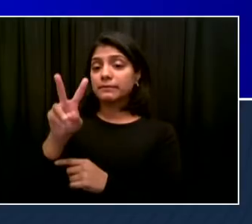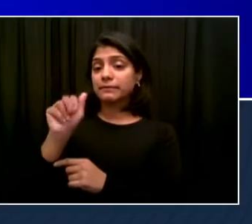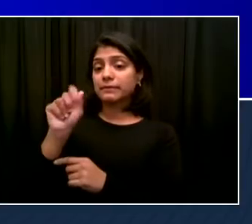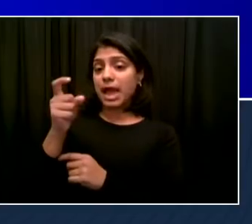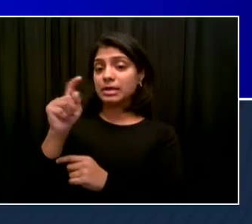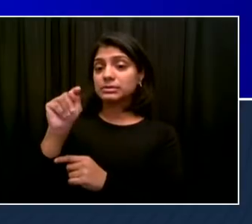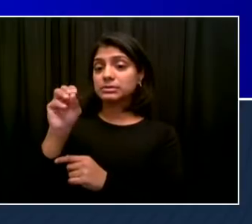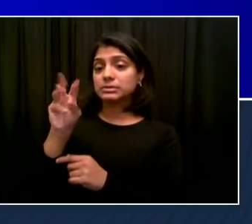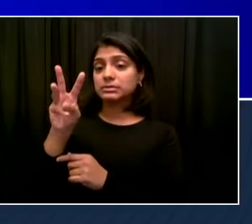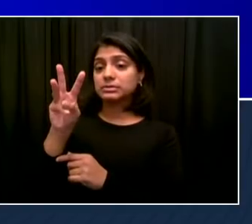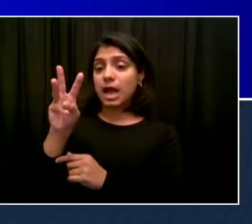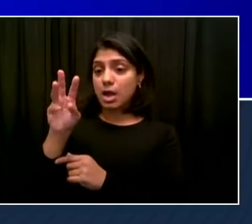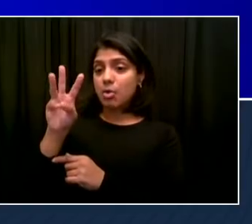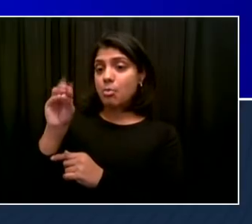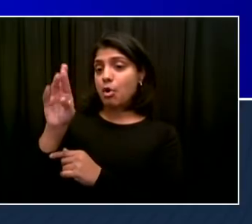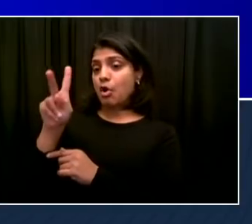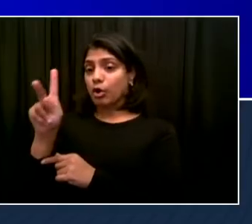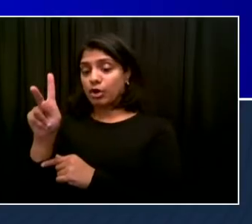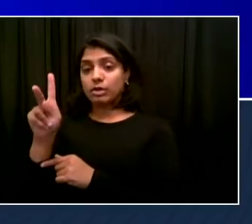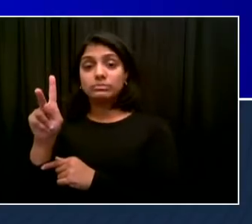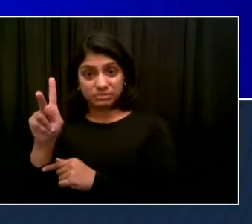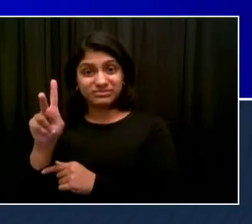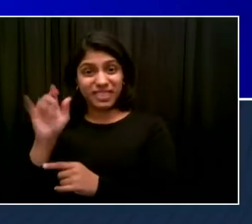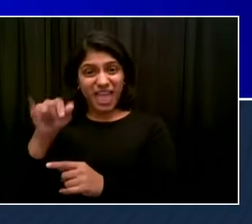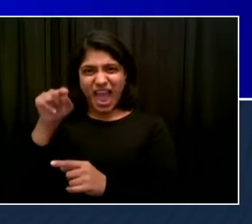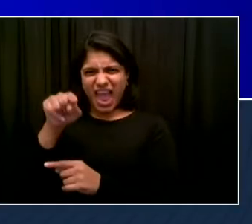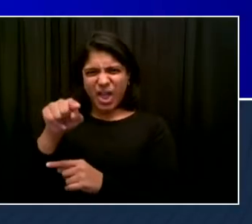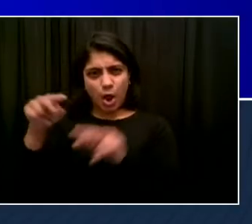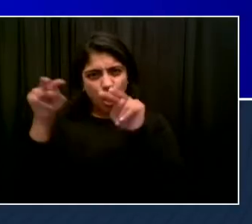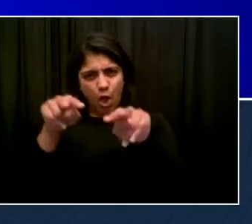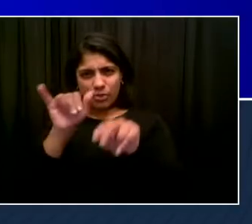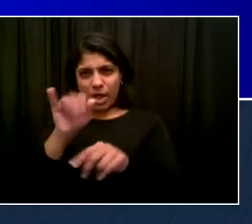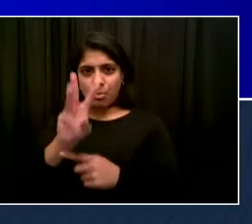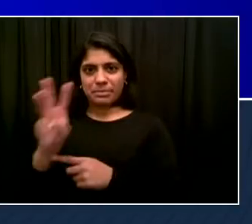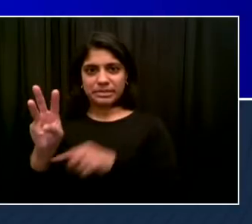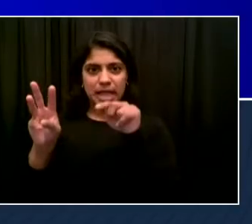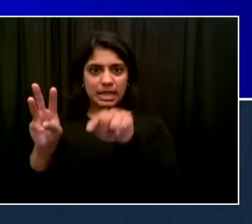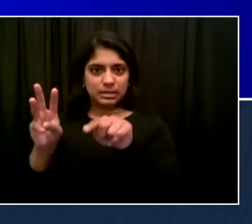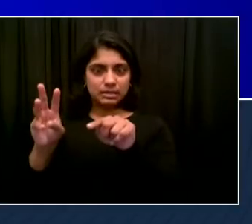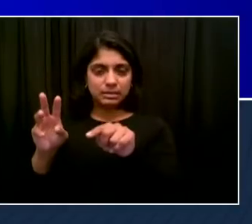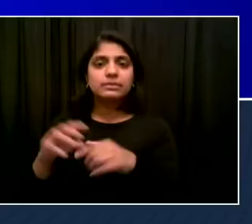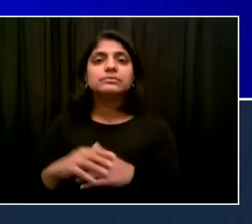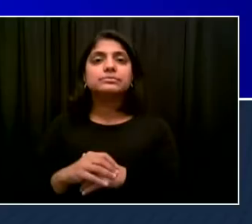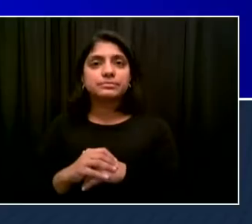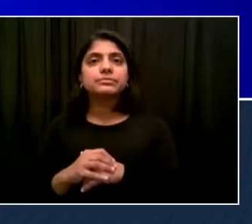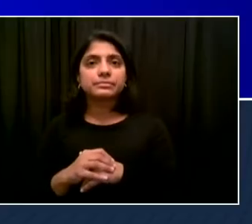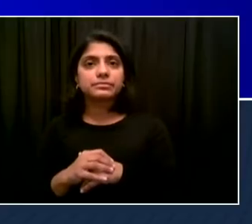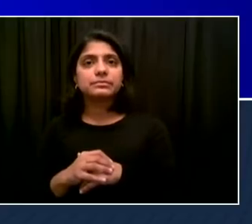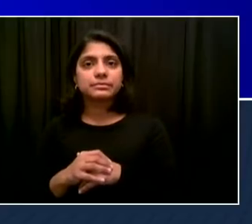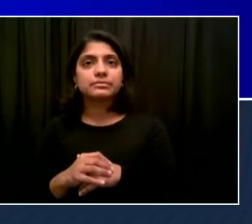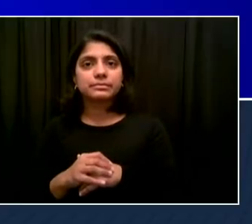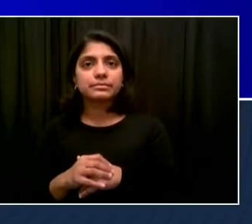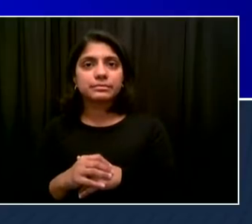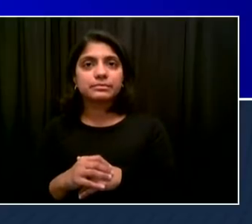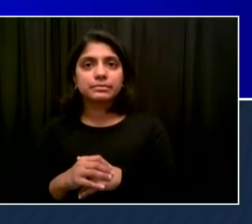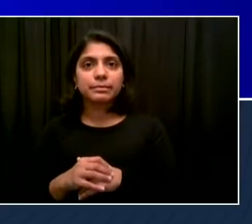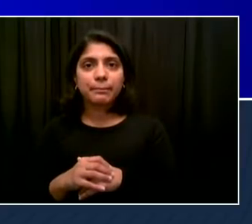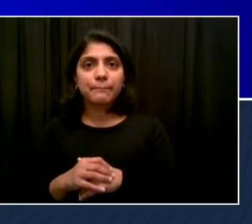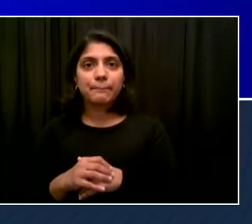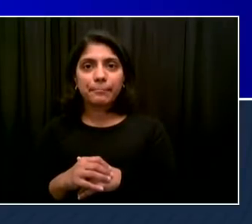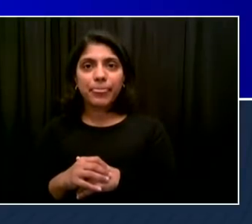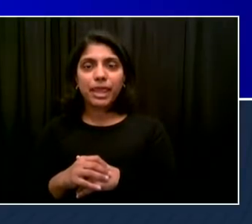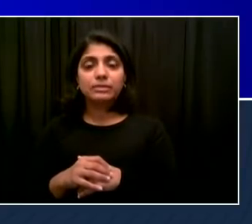EFFECT DECEMBER